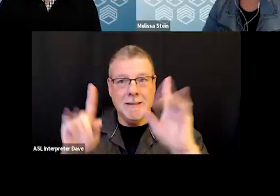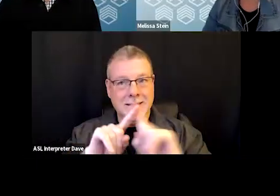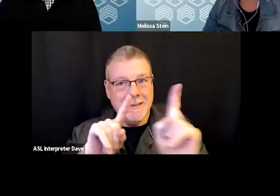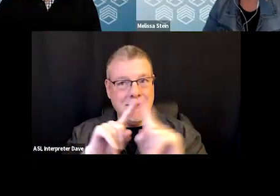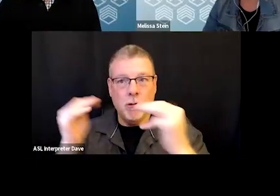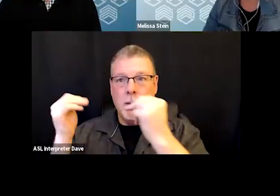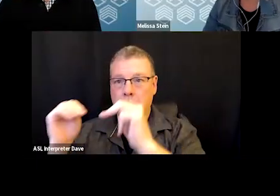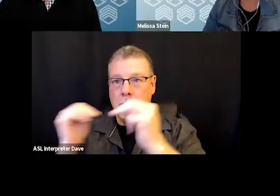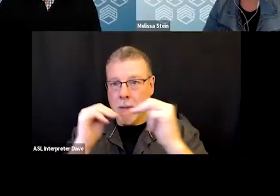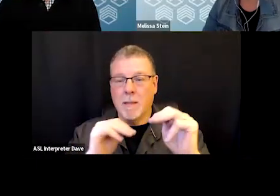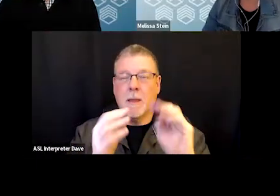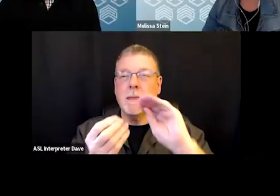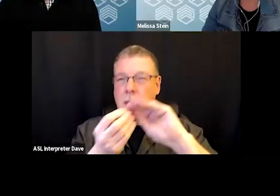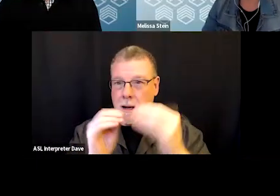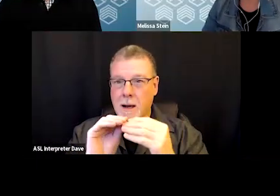and the number of drug tests and that kind of thing.